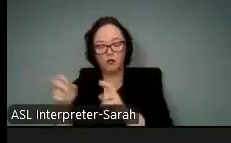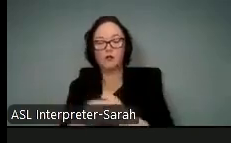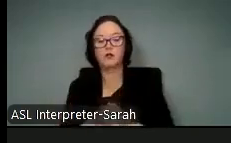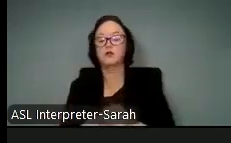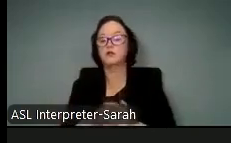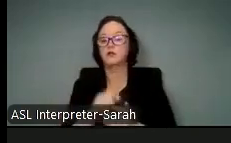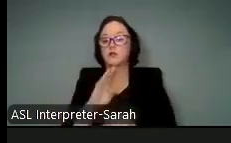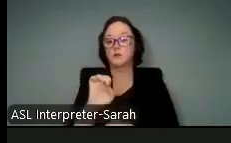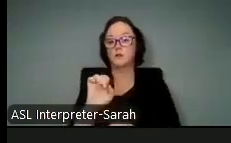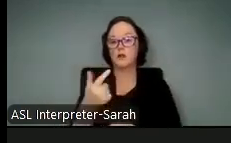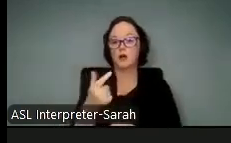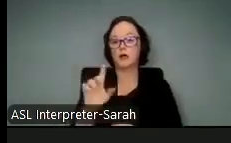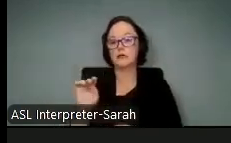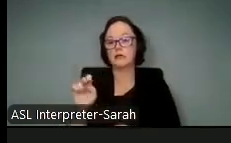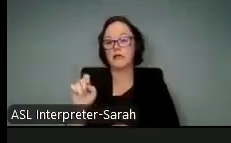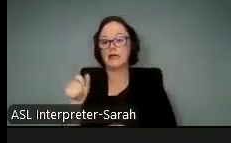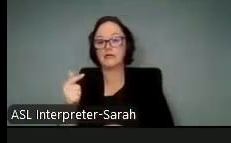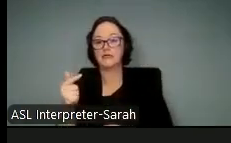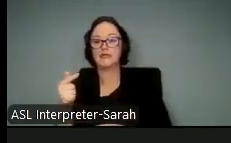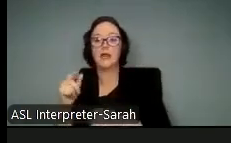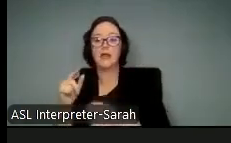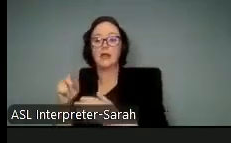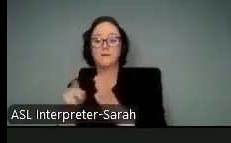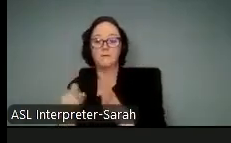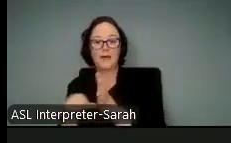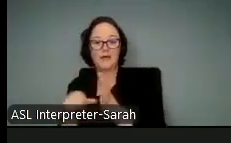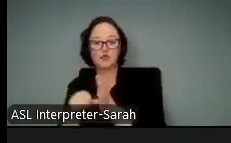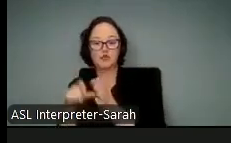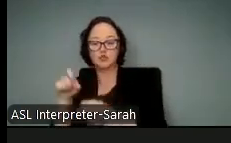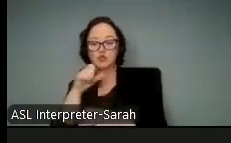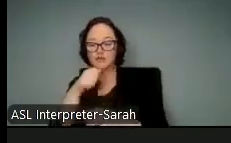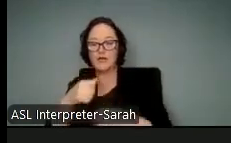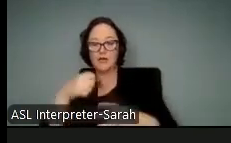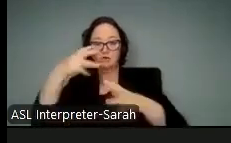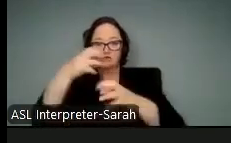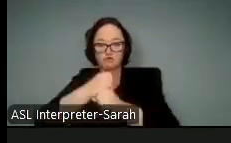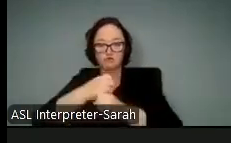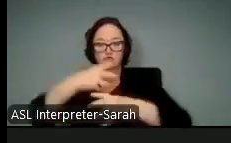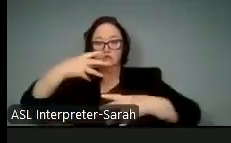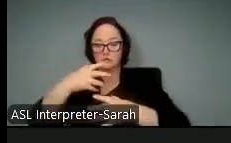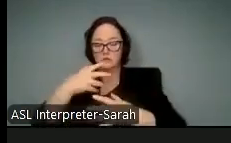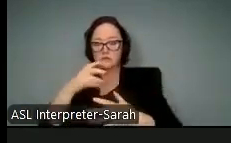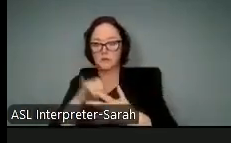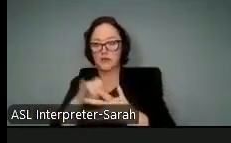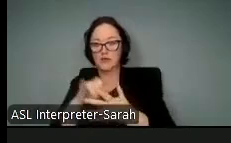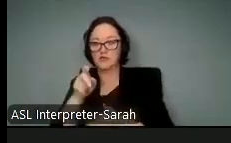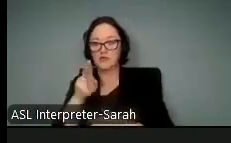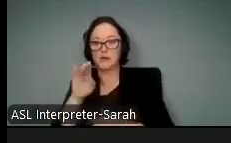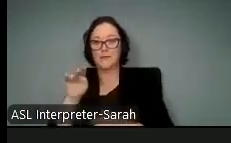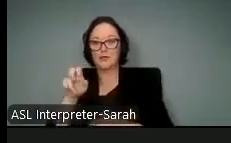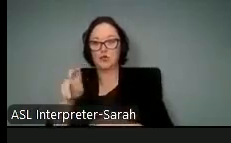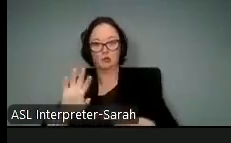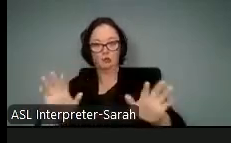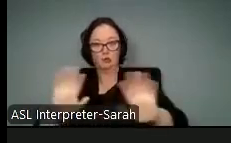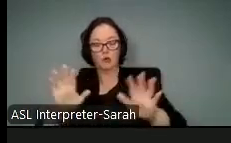should not be also expanding and collapsing the submenu. We want a button to the side that triggers that expand/collapse,